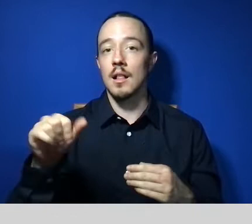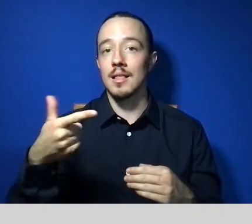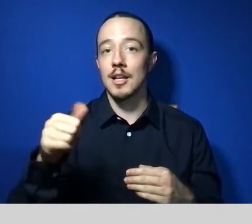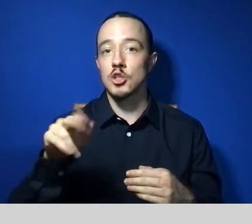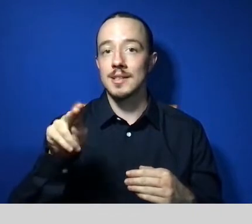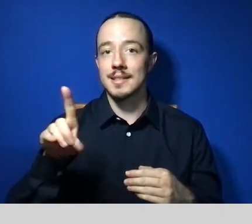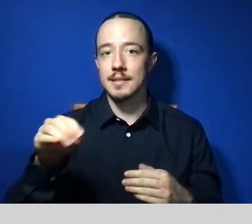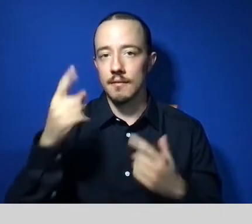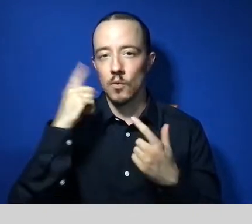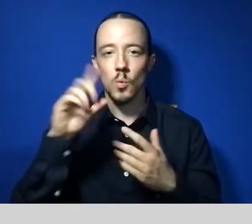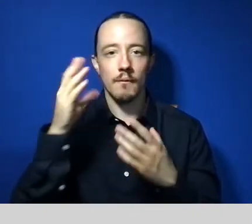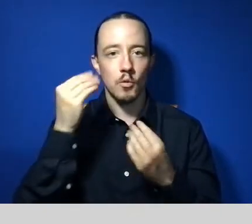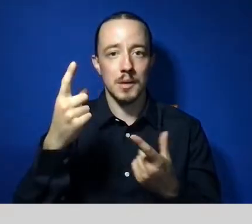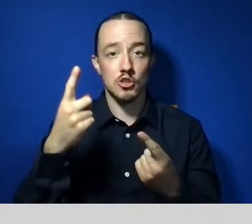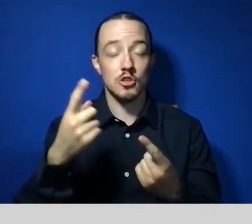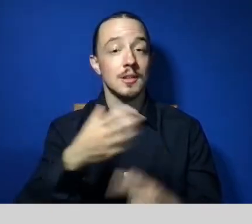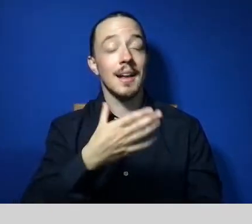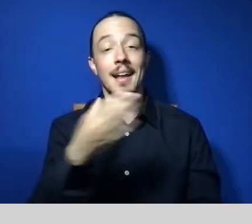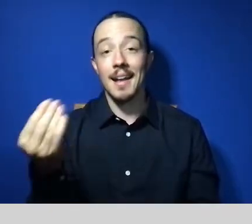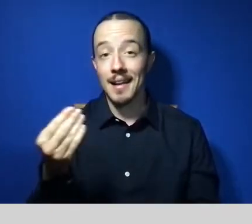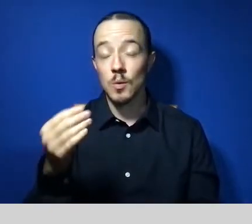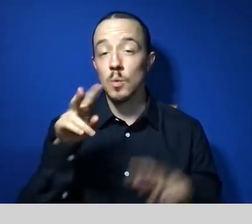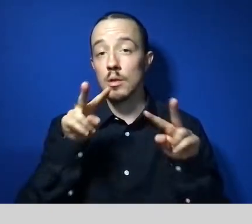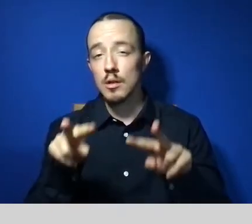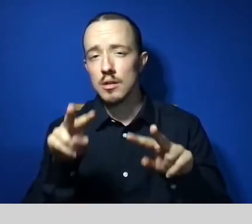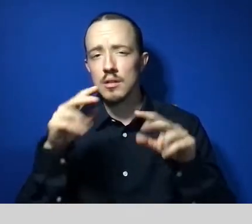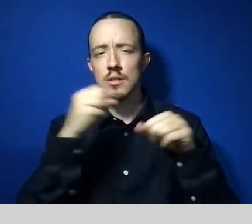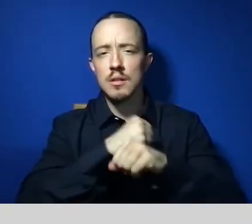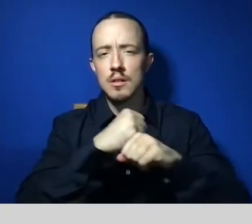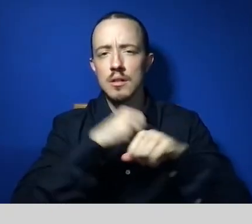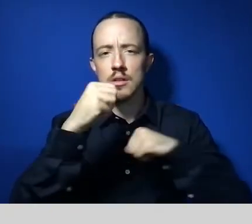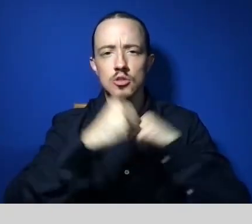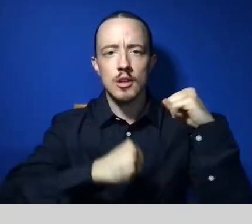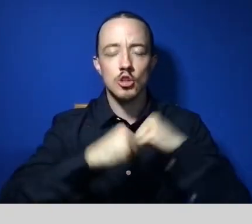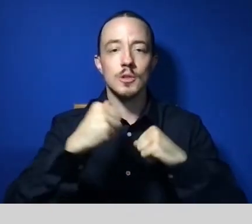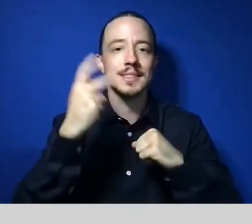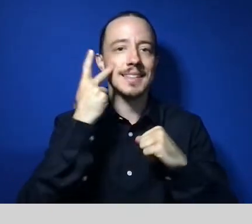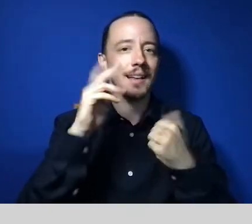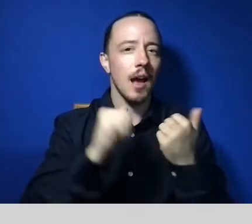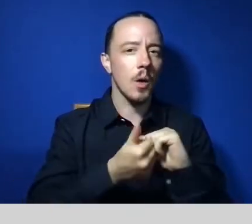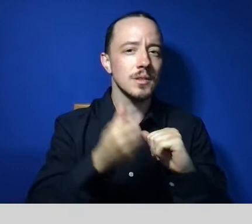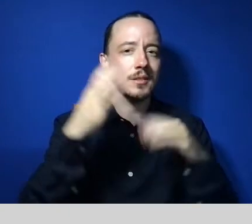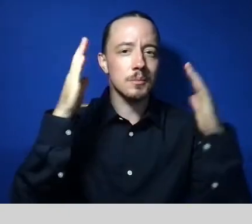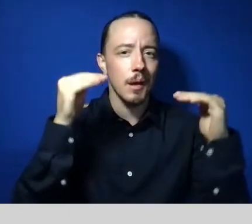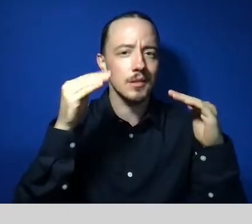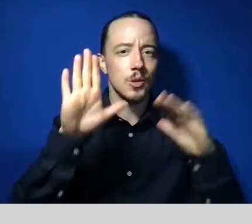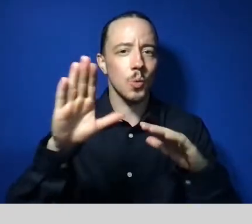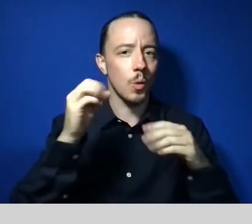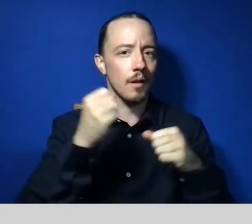We're gonna look at the data structure to see how, how it's expecting the data to be and how you could use your